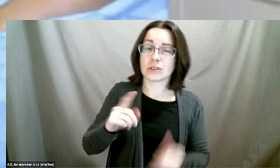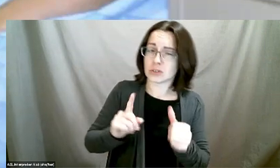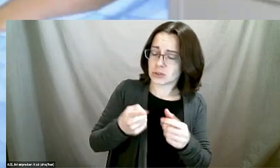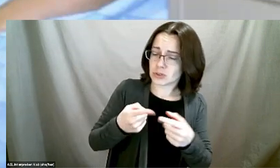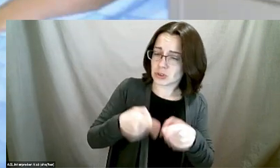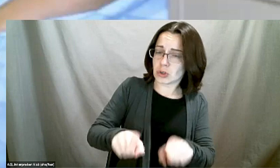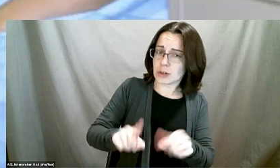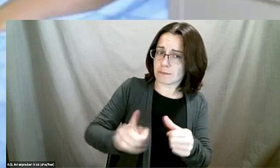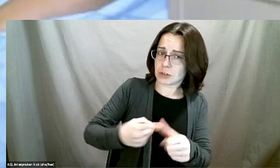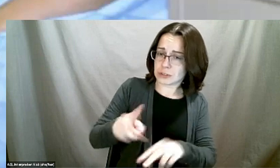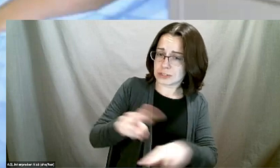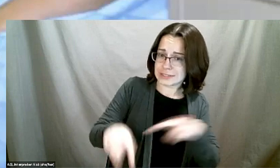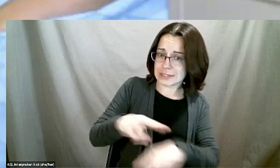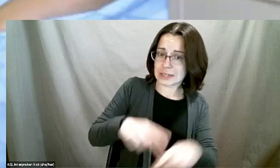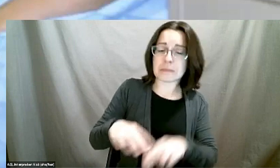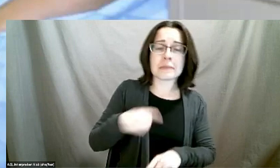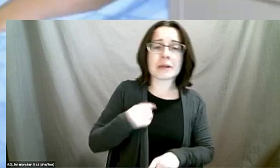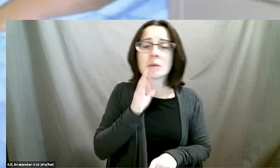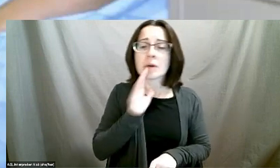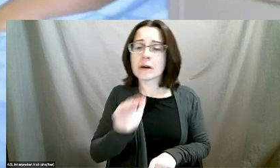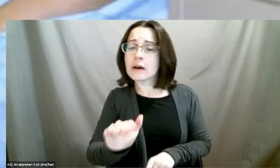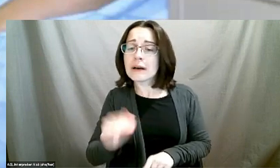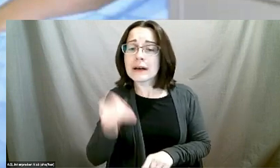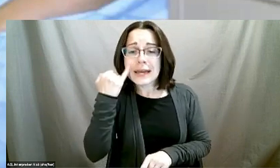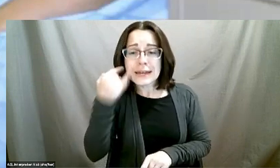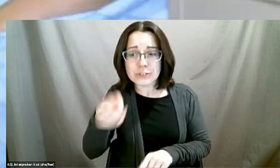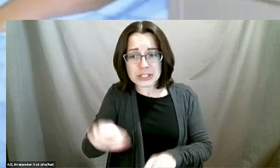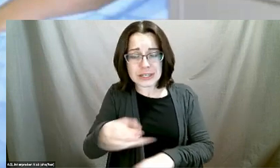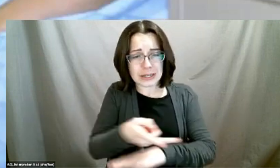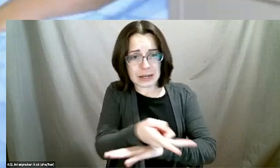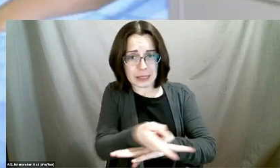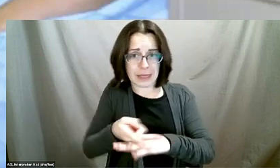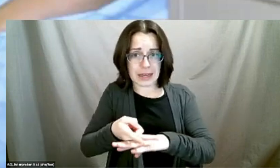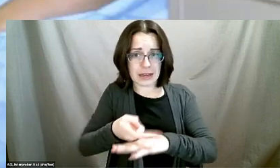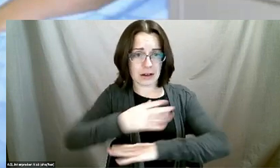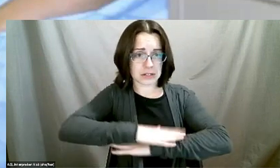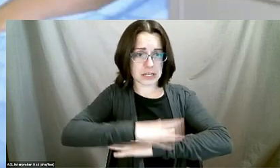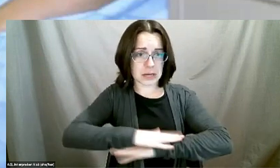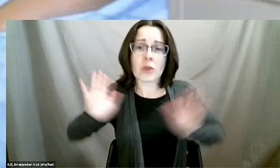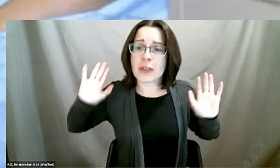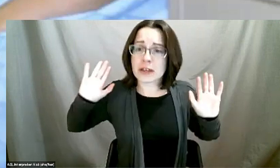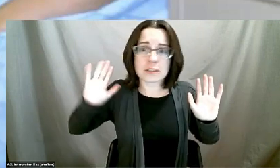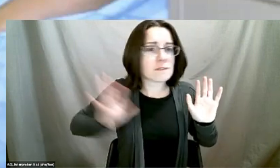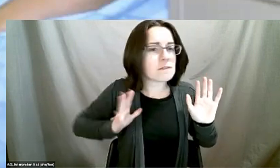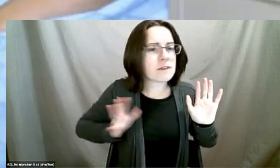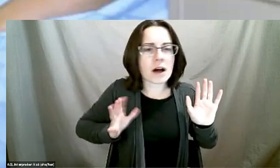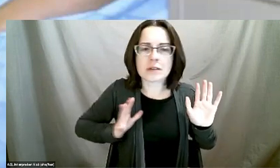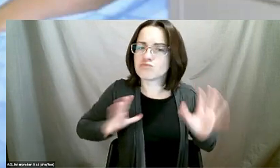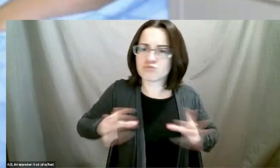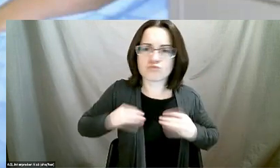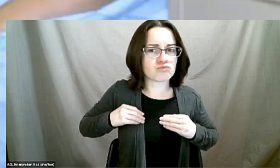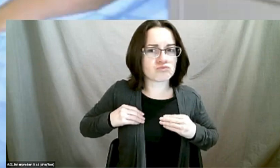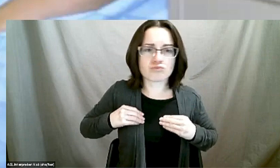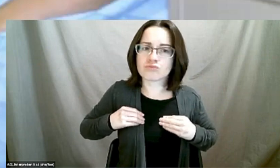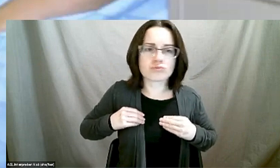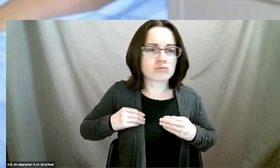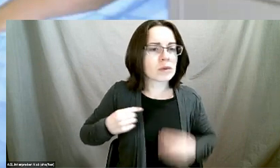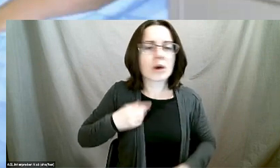even able to lay on the table today, That's as far as we get. That's fine with me. I'm not going to push it and